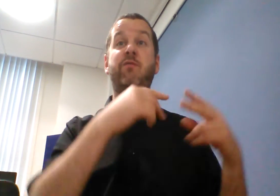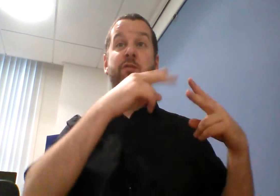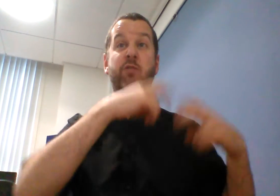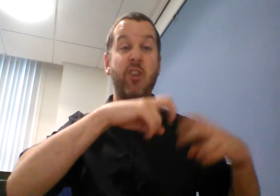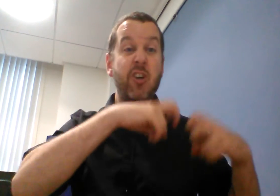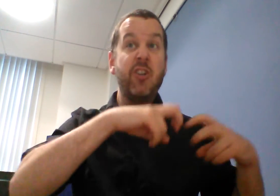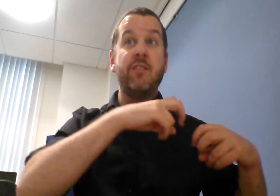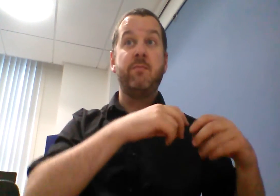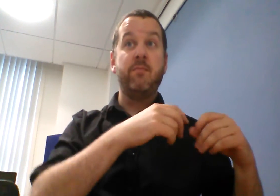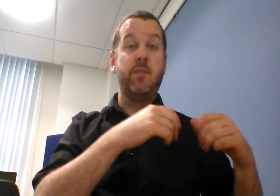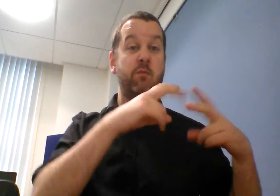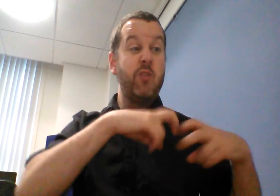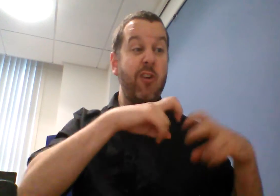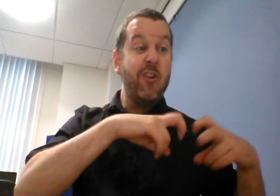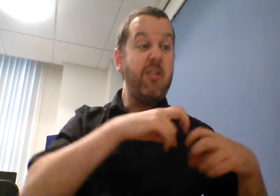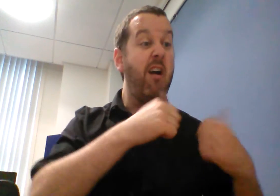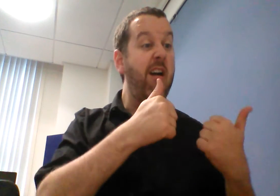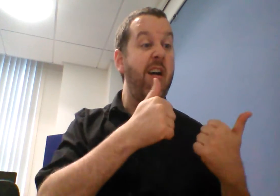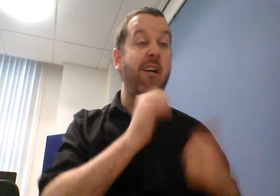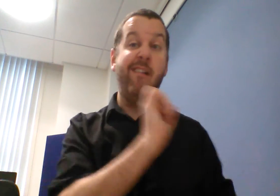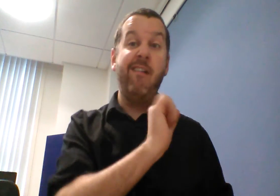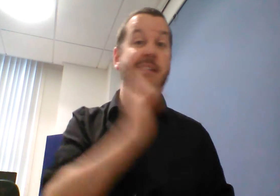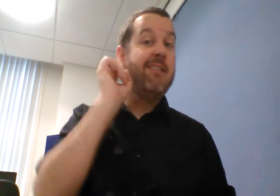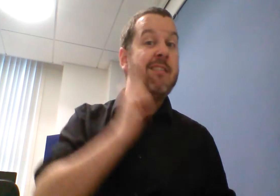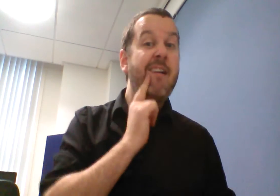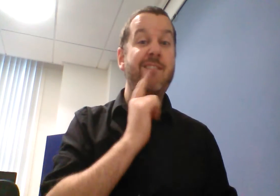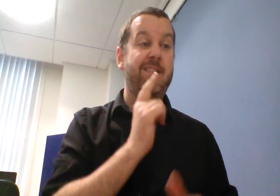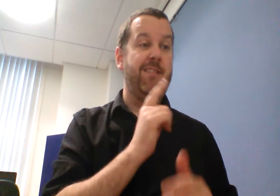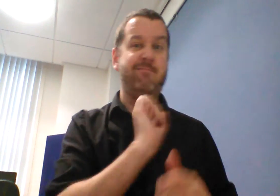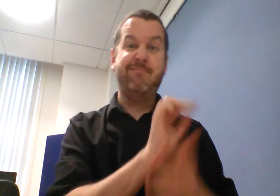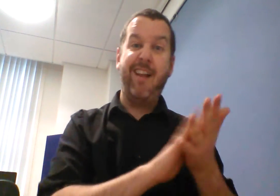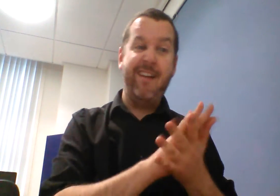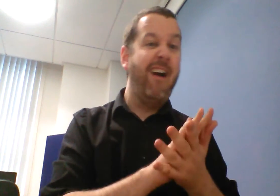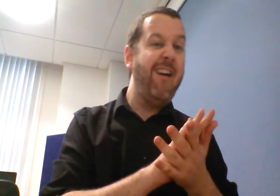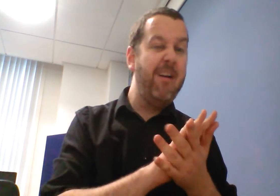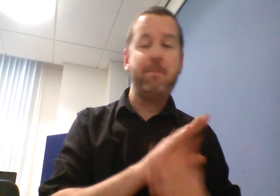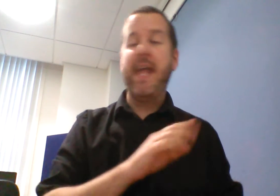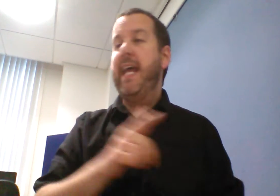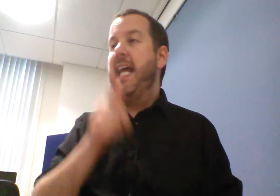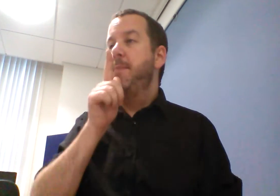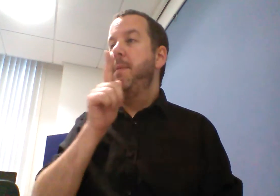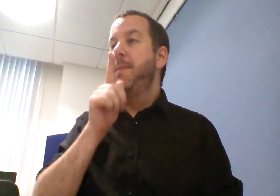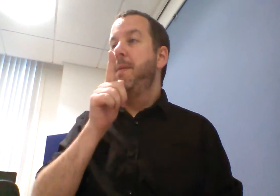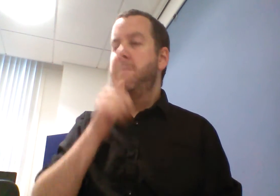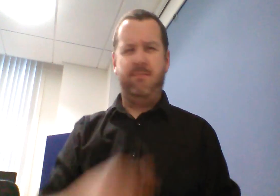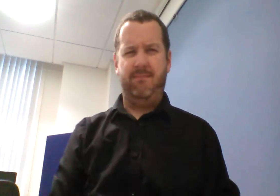So what I didn’t want to happen is that I’d end up *speaking* about this community - where signed language was central.